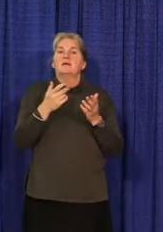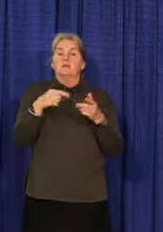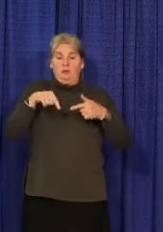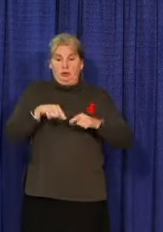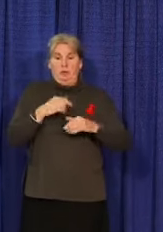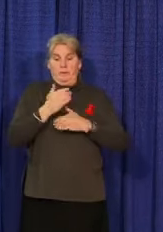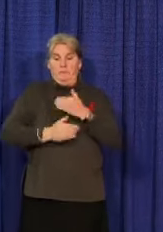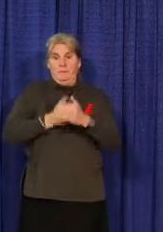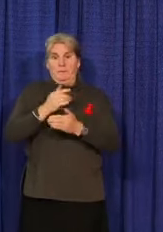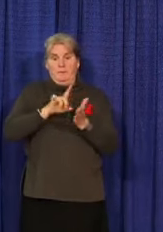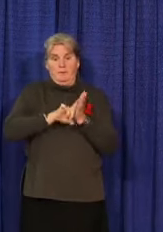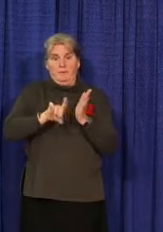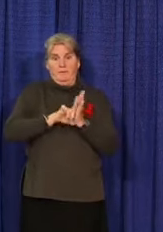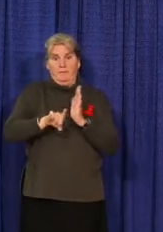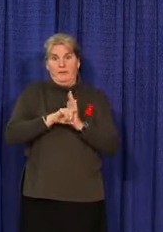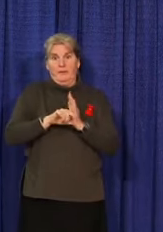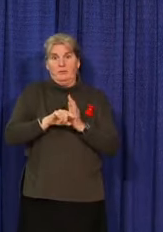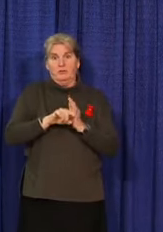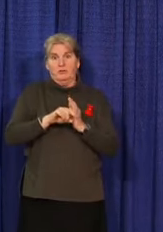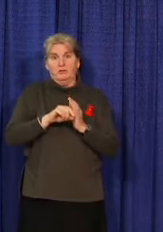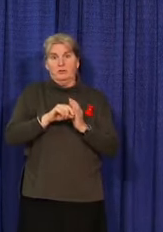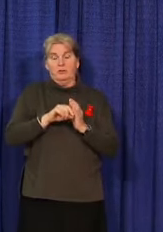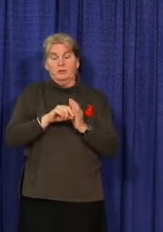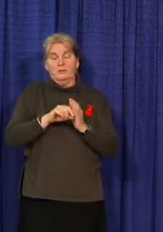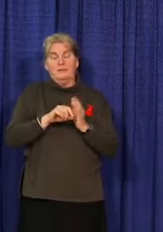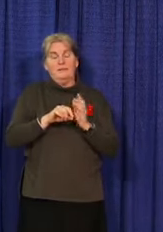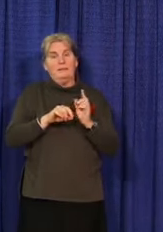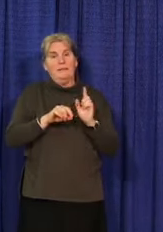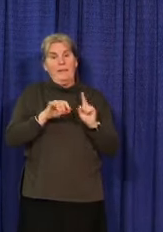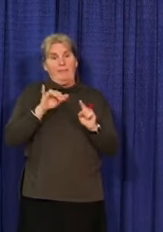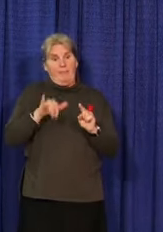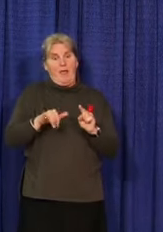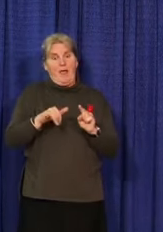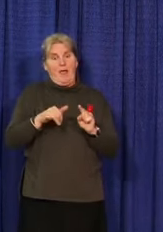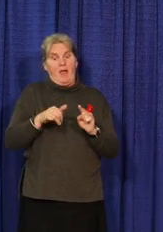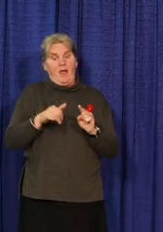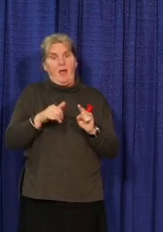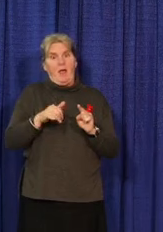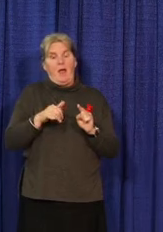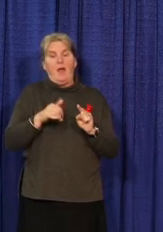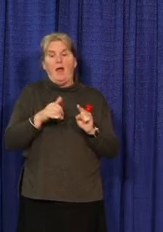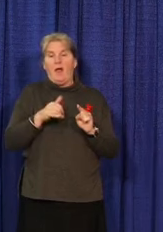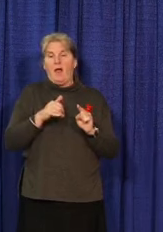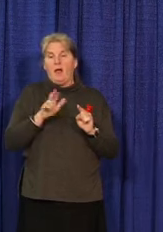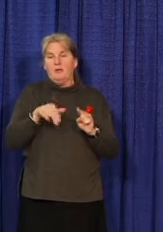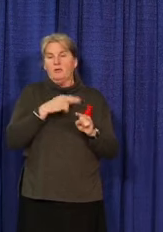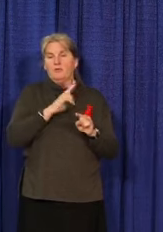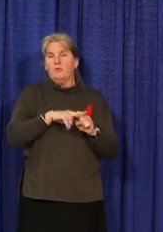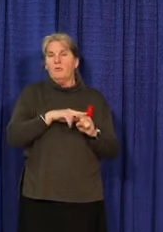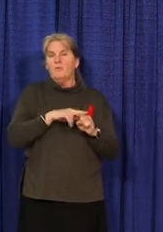Like any investigation, and in fact it goes to the heart of why we do what we do even with